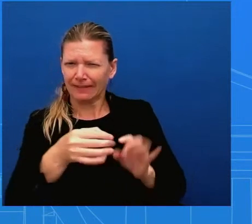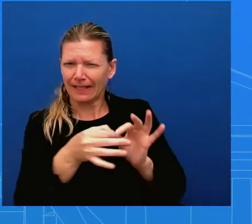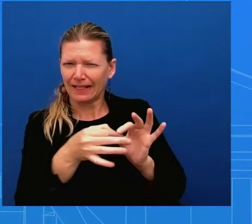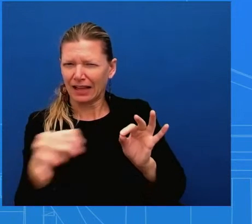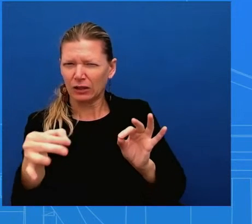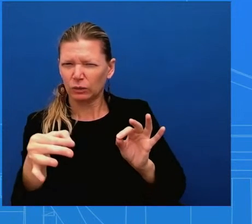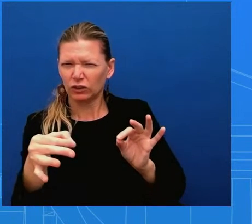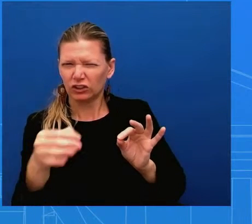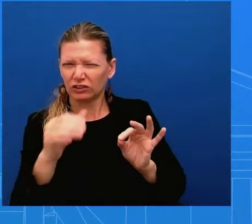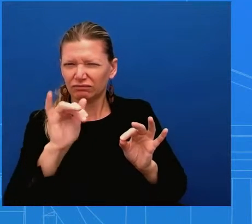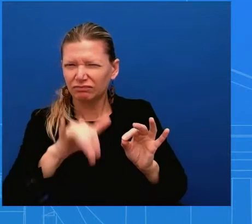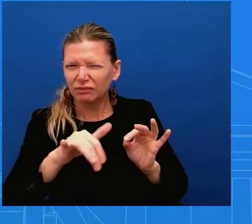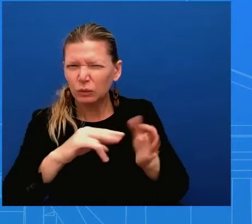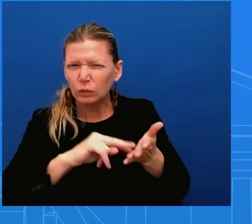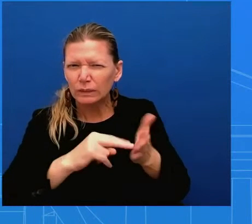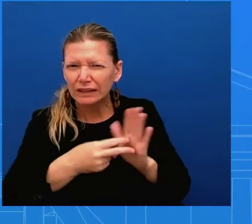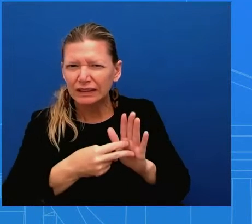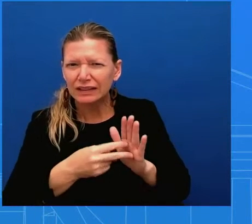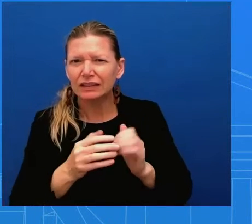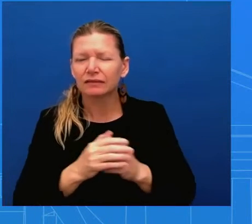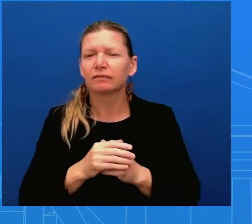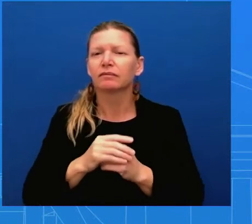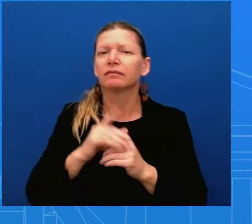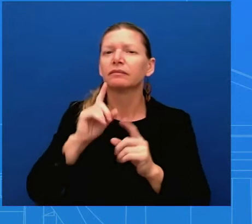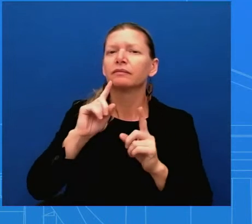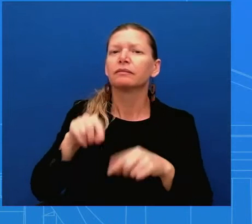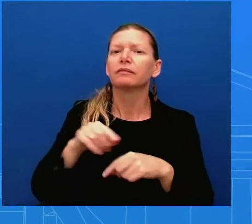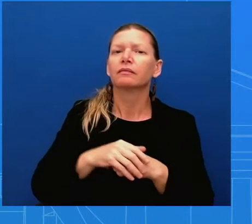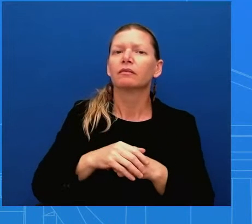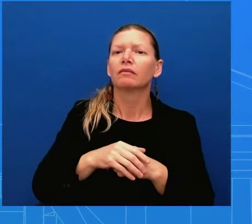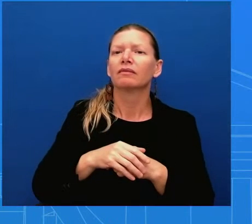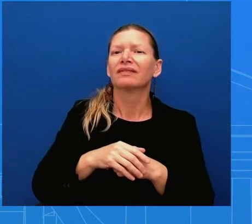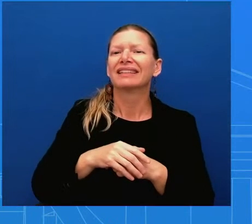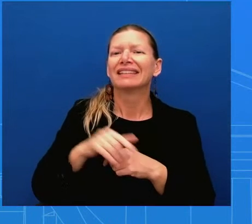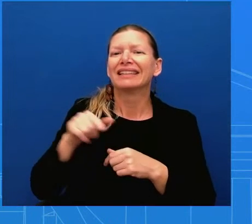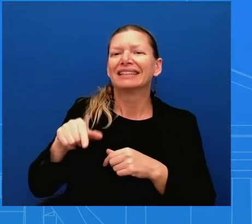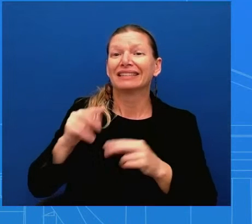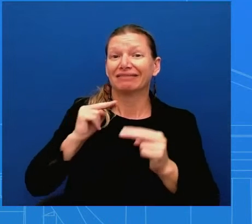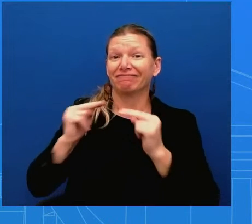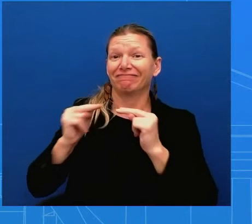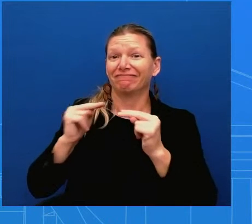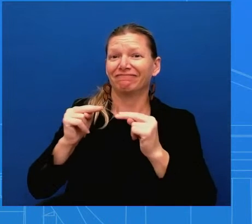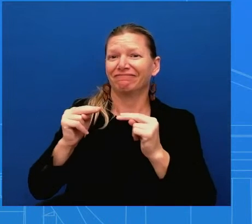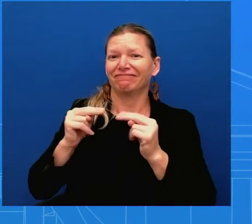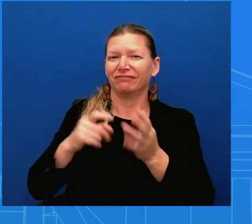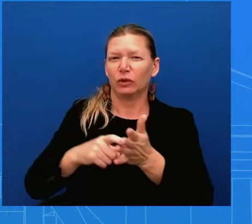that has multiple elements relating to sequencing of hostages coming out,